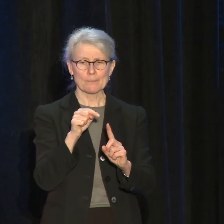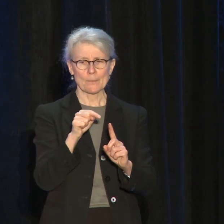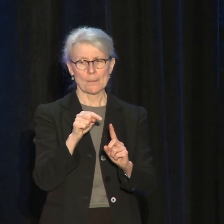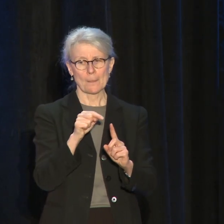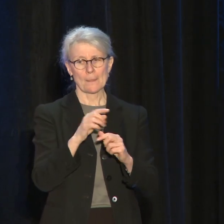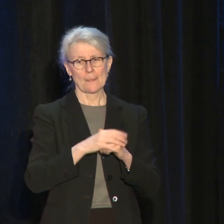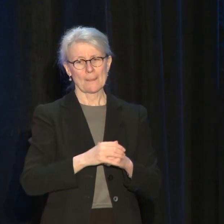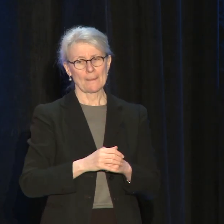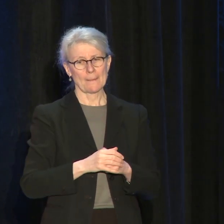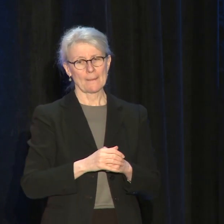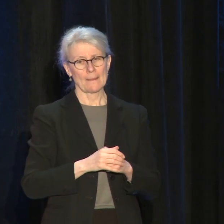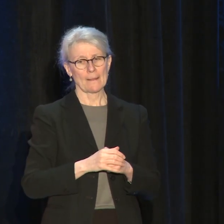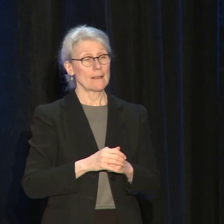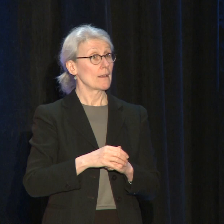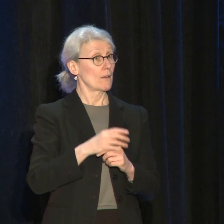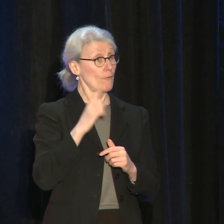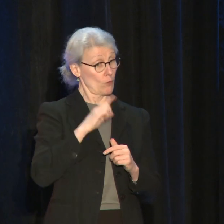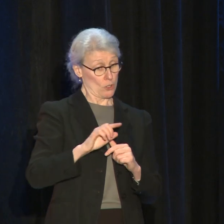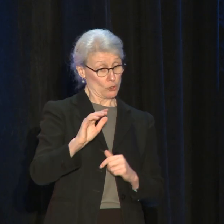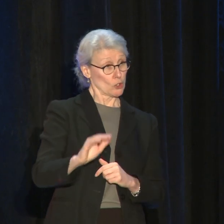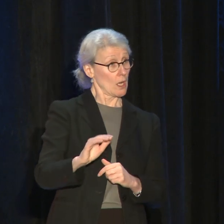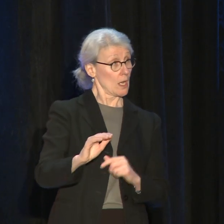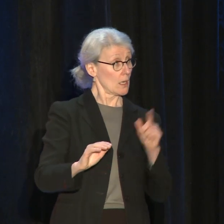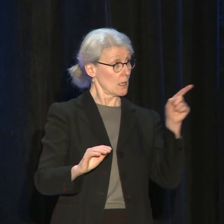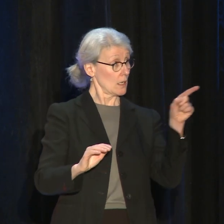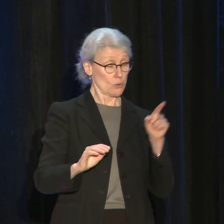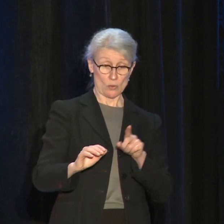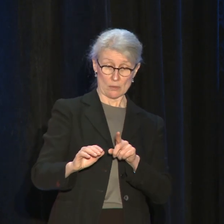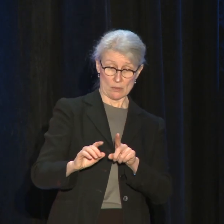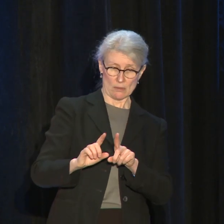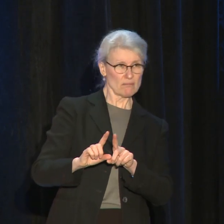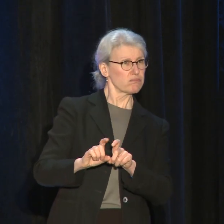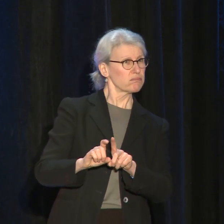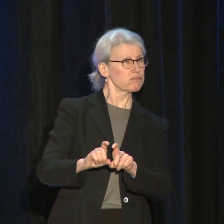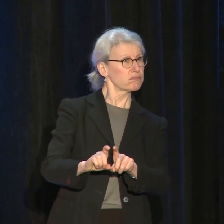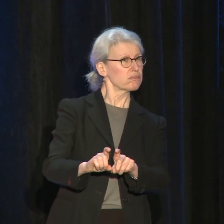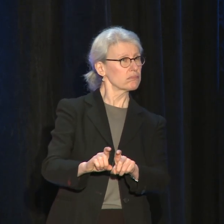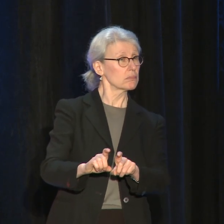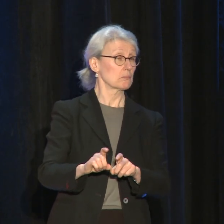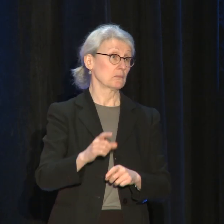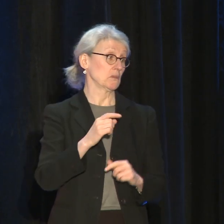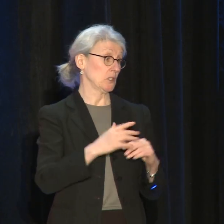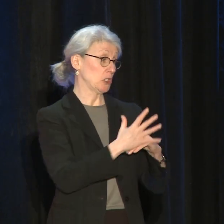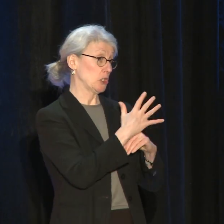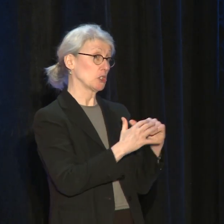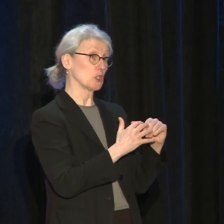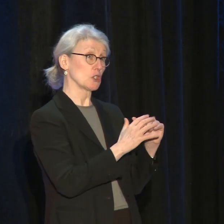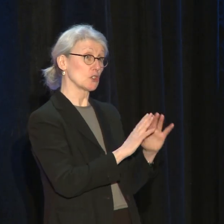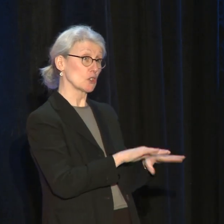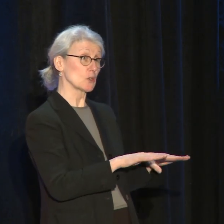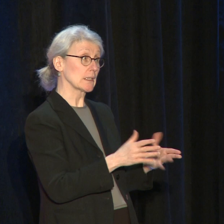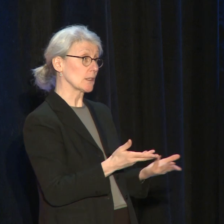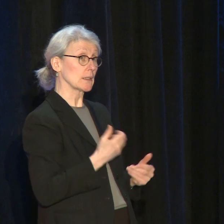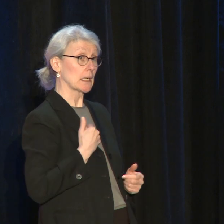chances for a child to be investigated. I would imagine for Indigenous children in Canada it must